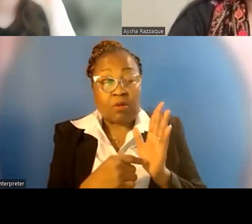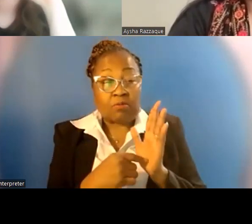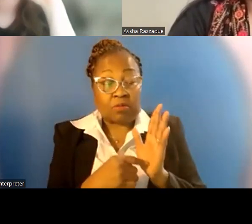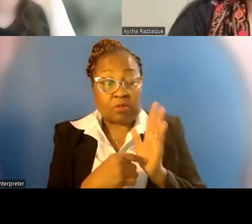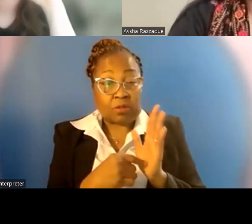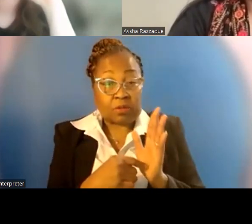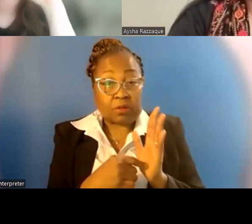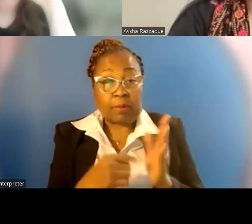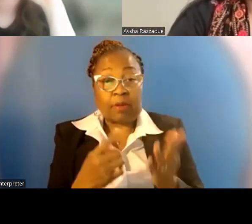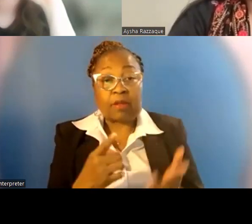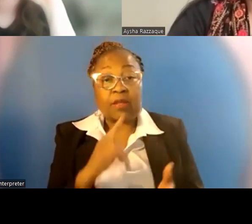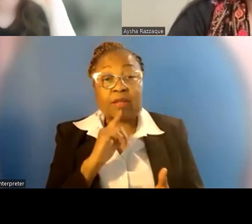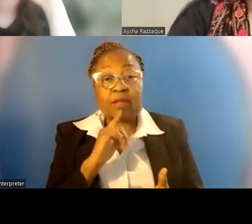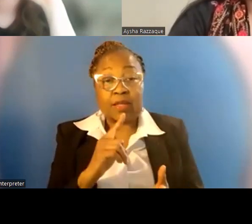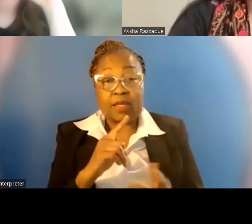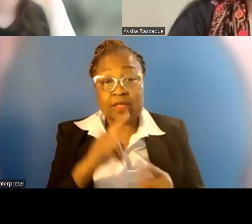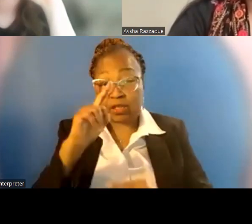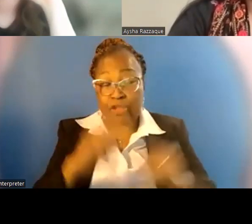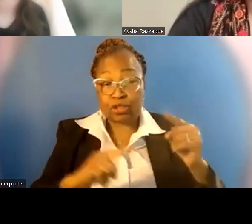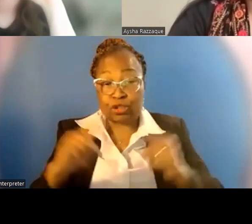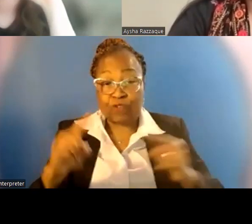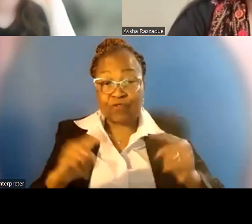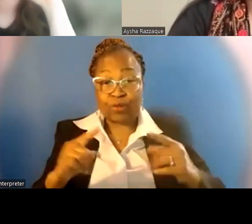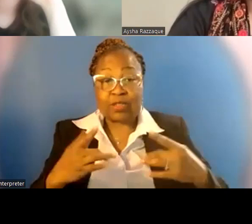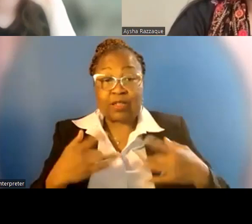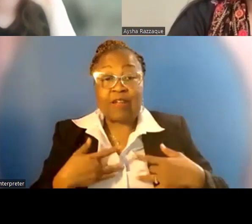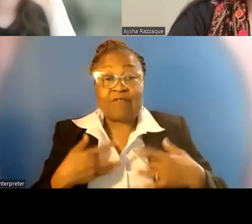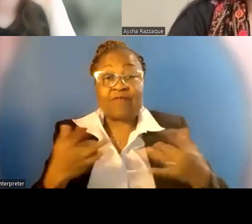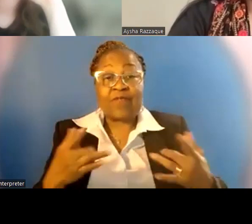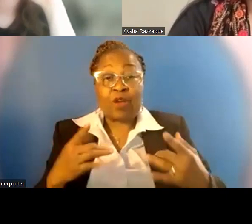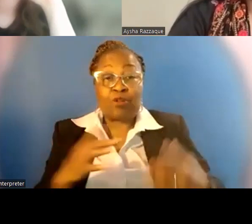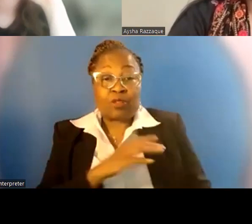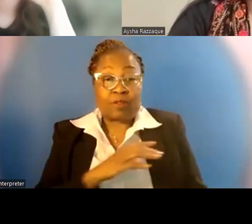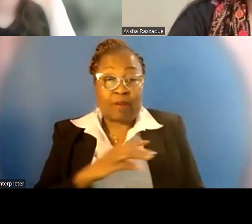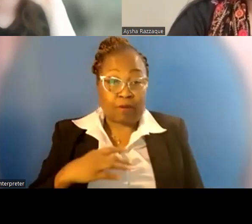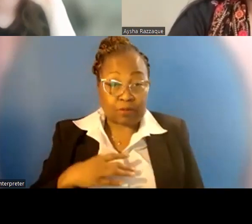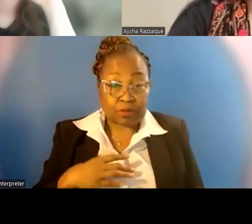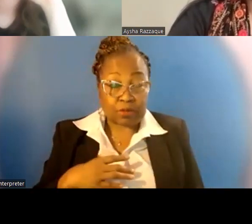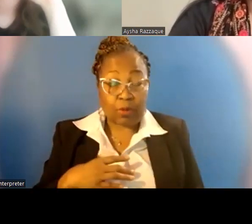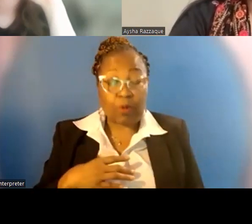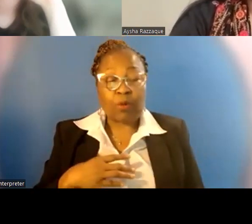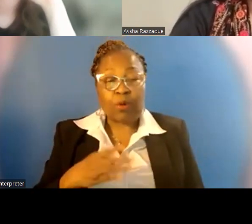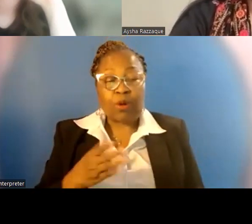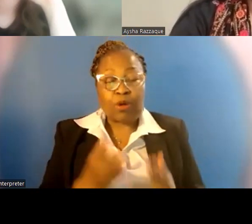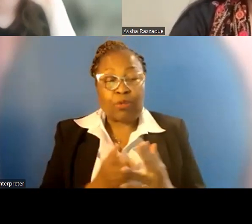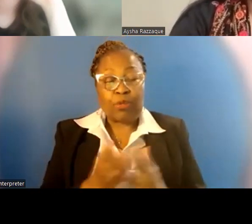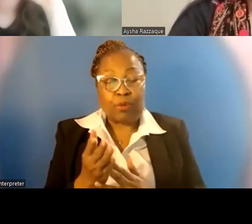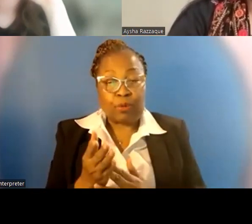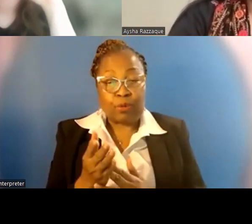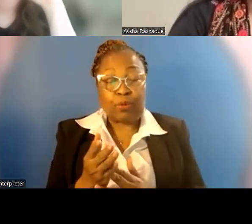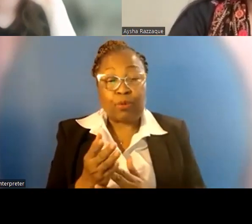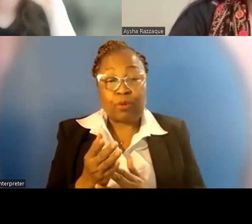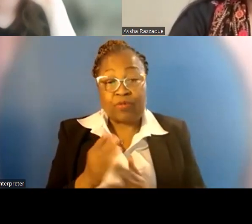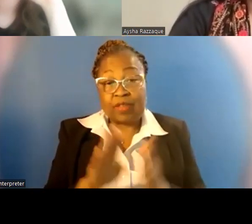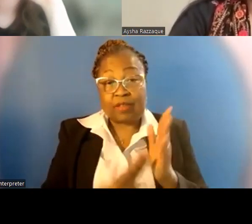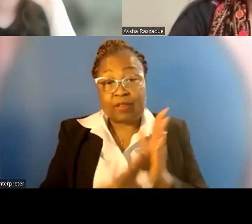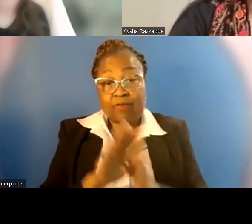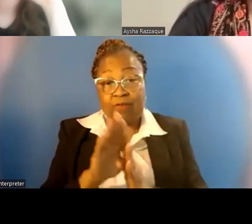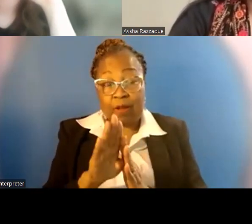government is the Diversity Affairs Council. And now through the development of the organization